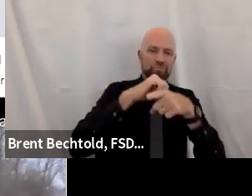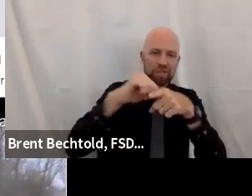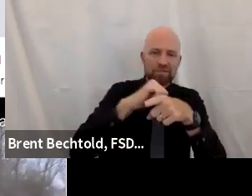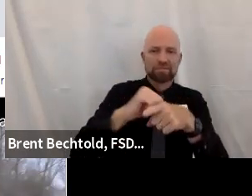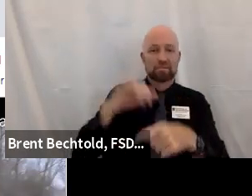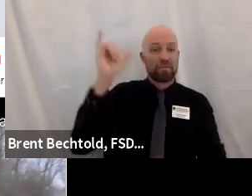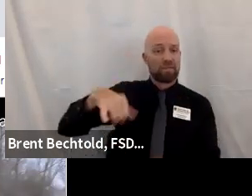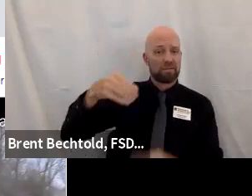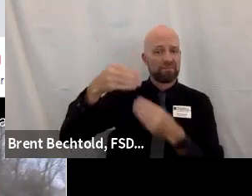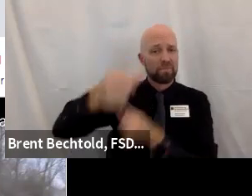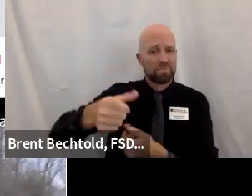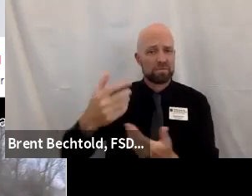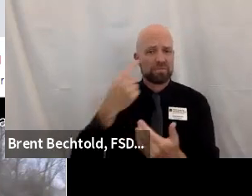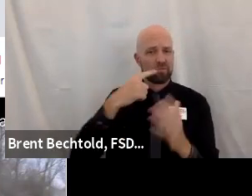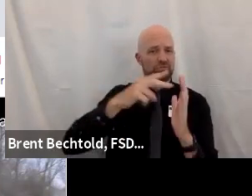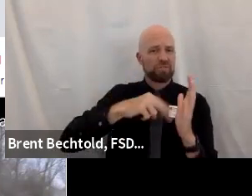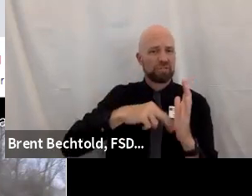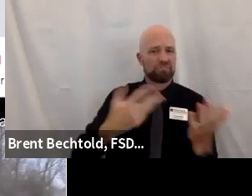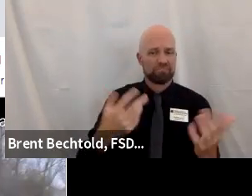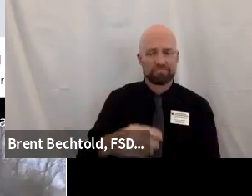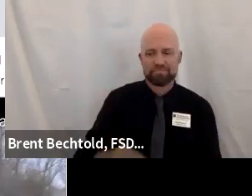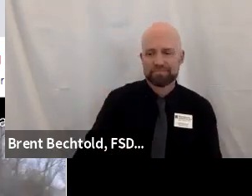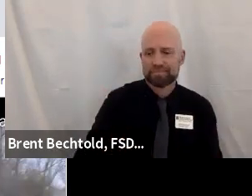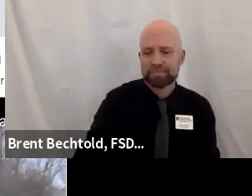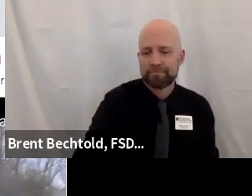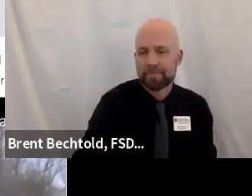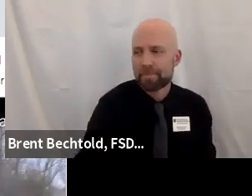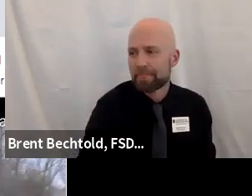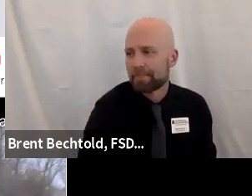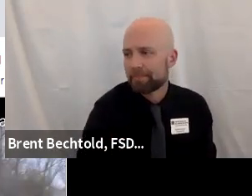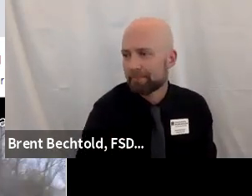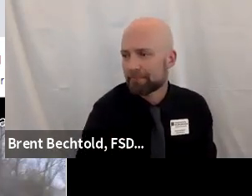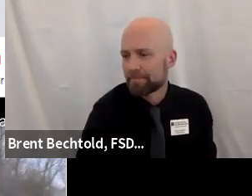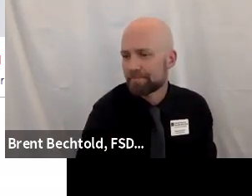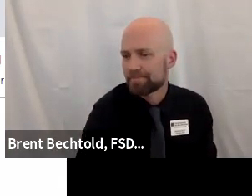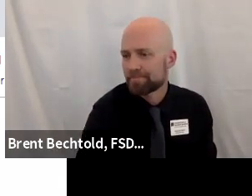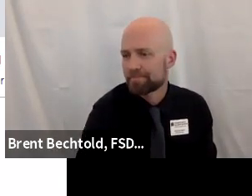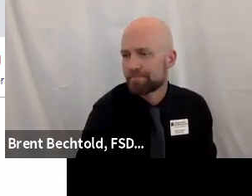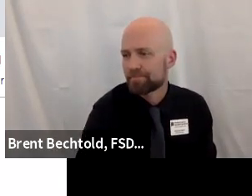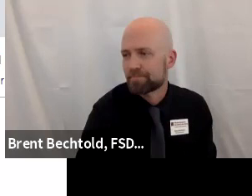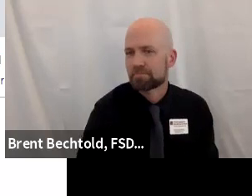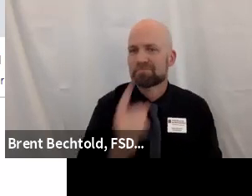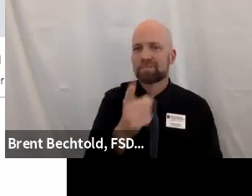She practiced it many, many times before she was ready for her performance. And it's much the same with fluency and reading.